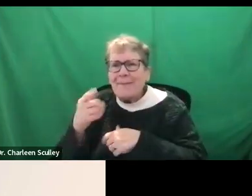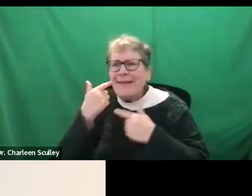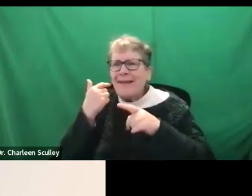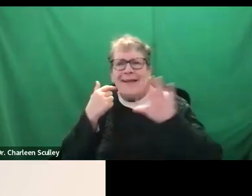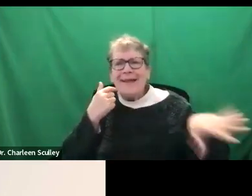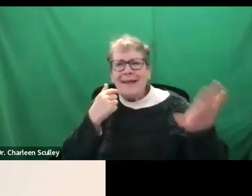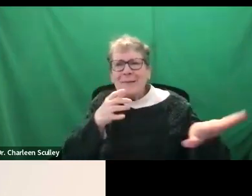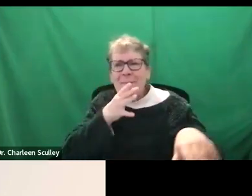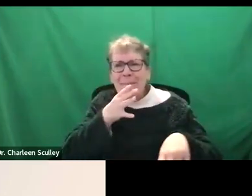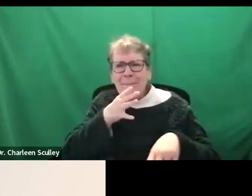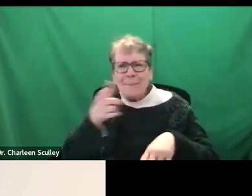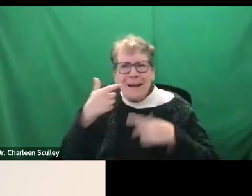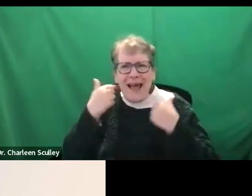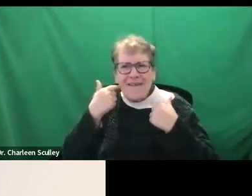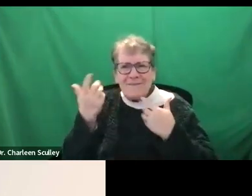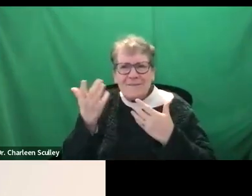what was and started laughing with them.